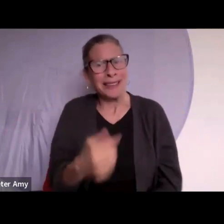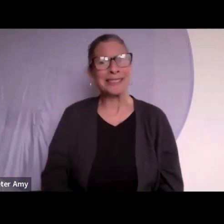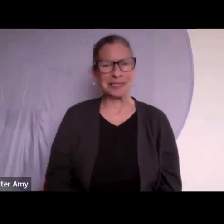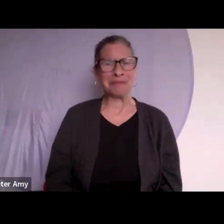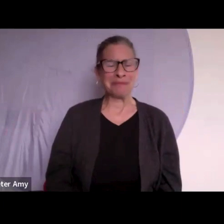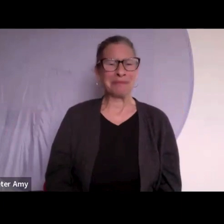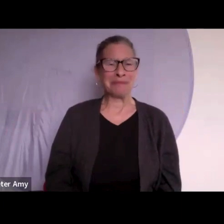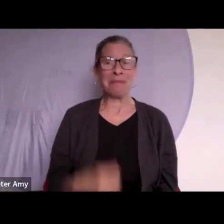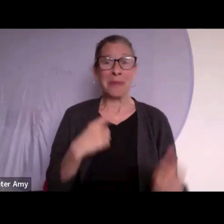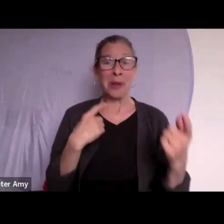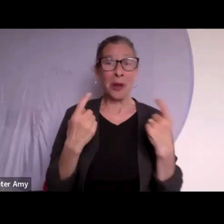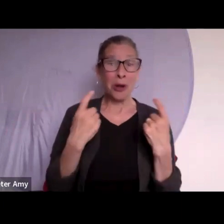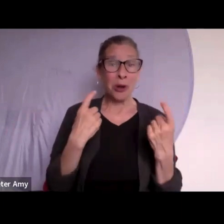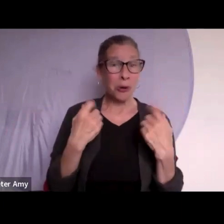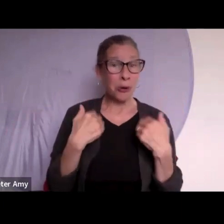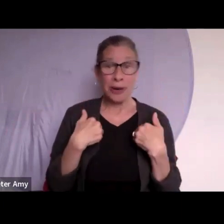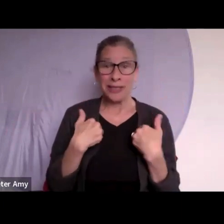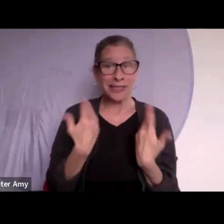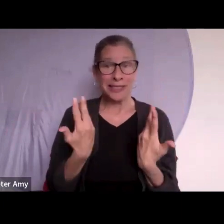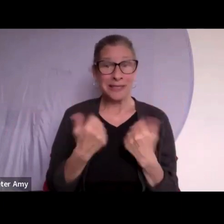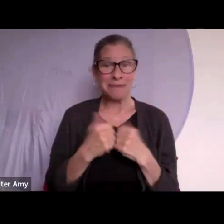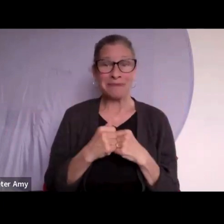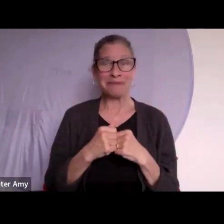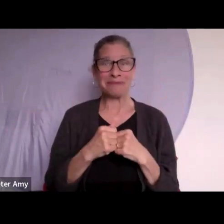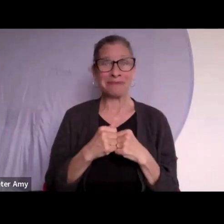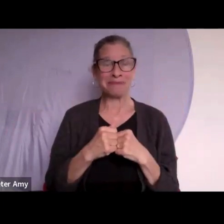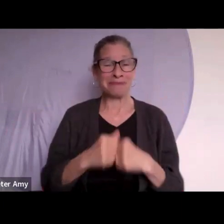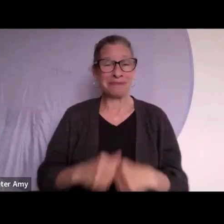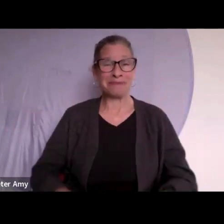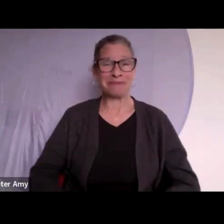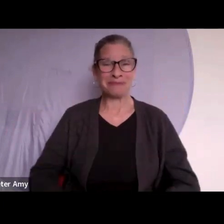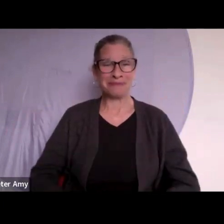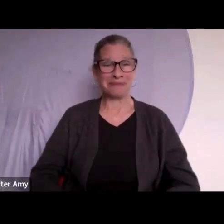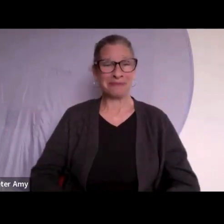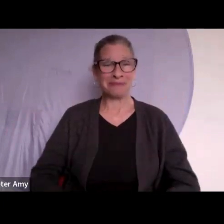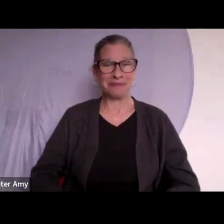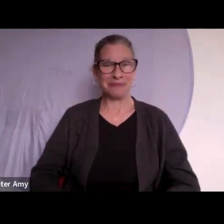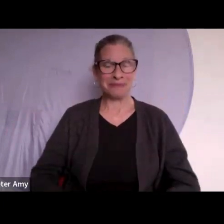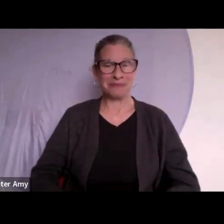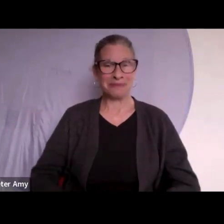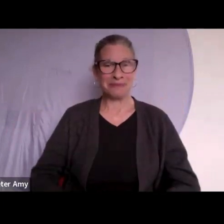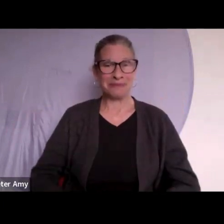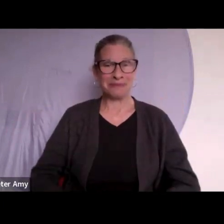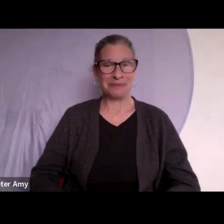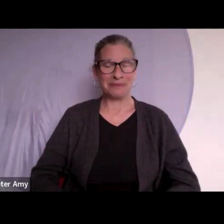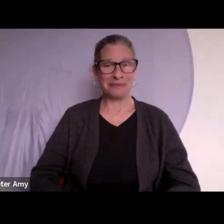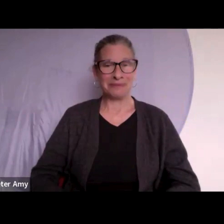Questions are our paths?